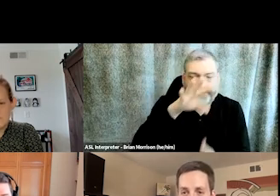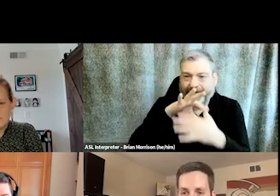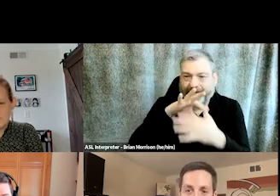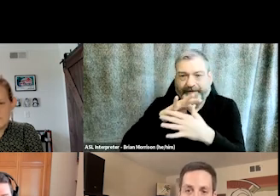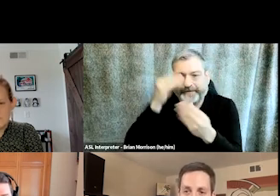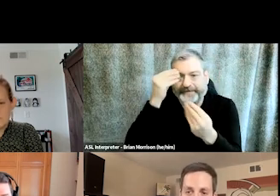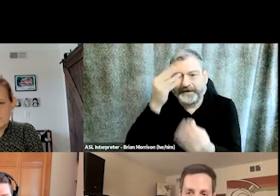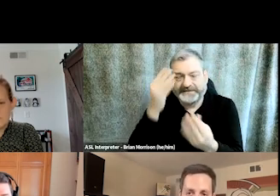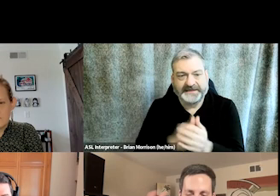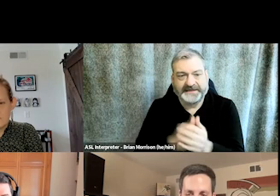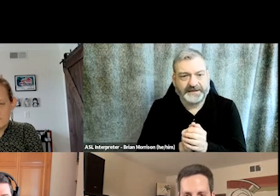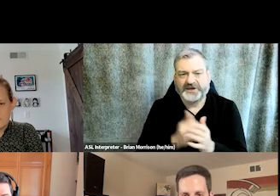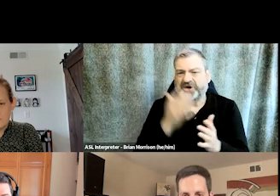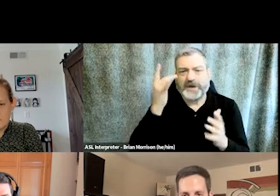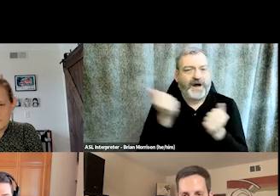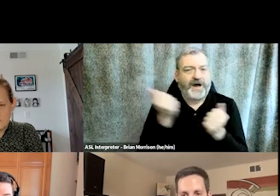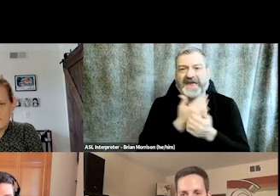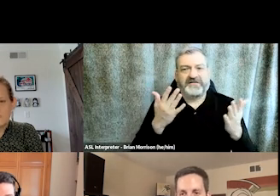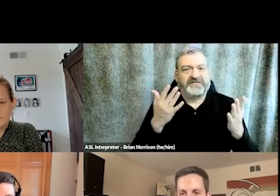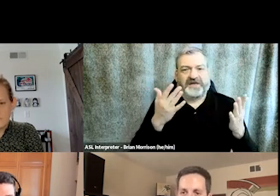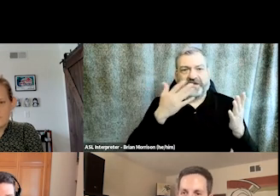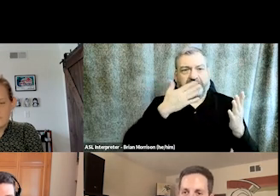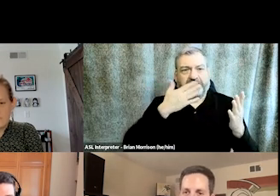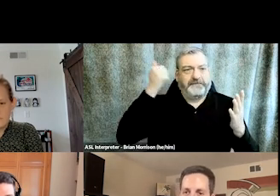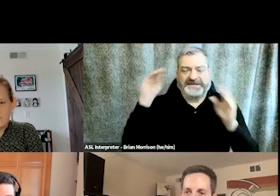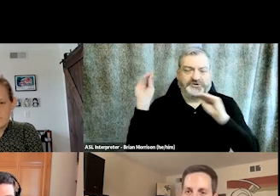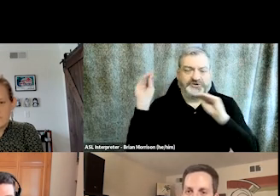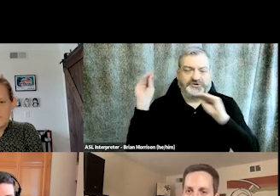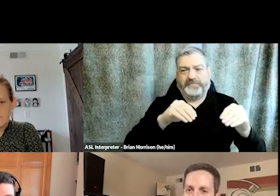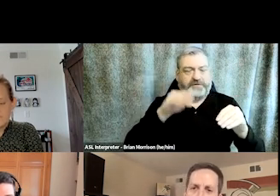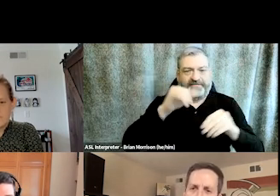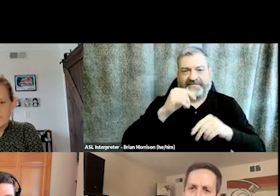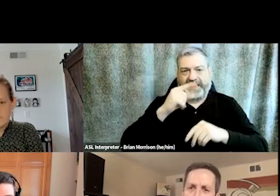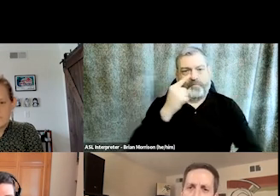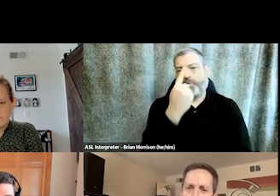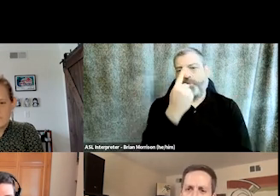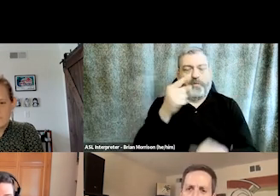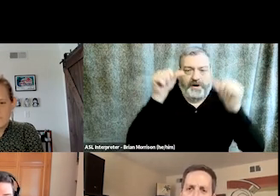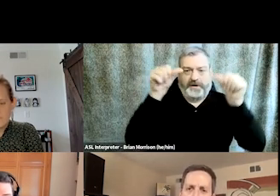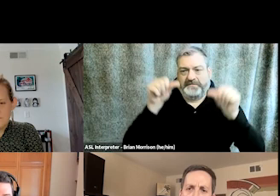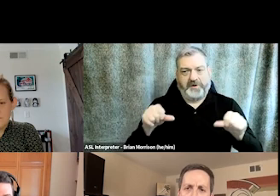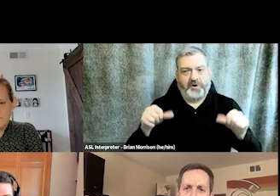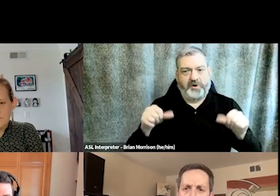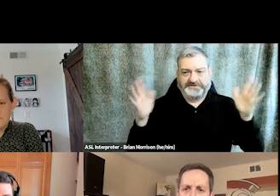to put everything, make it all kind of self included in that post. I don't know actually why people do that.